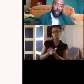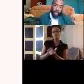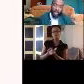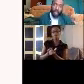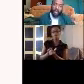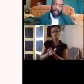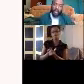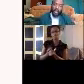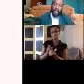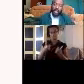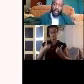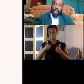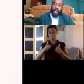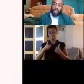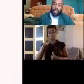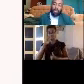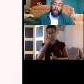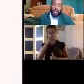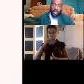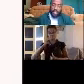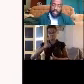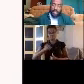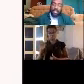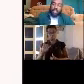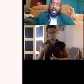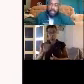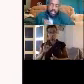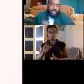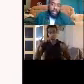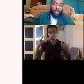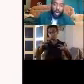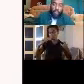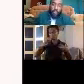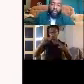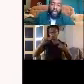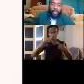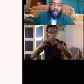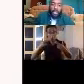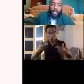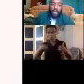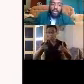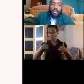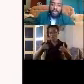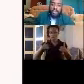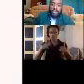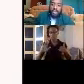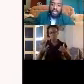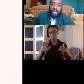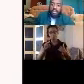up, and play a part in this, so that's that's another part of that community care. So it's,